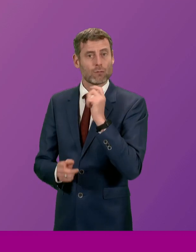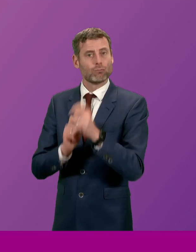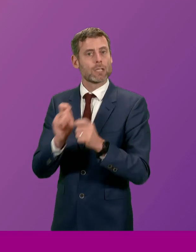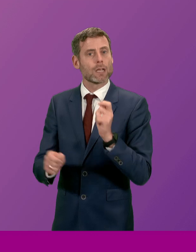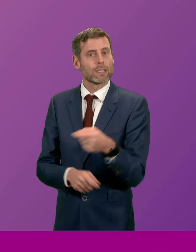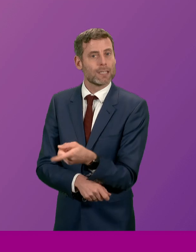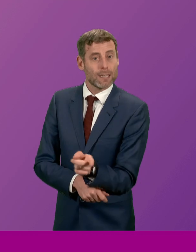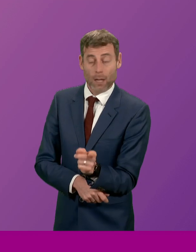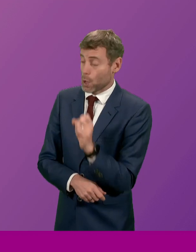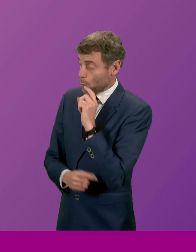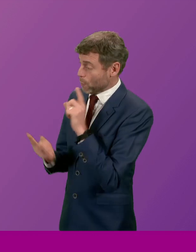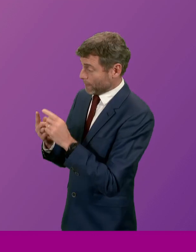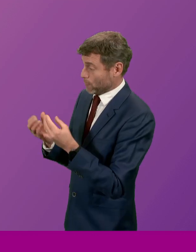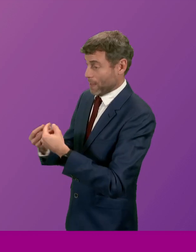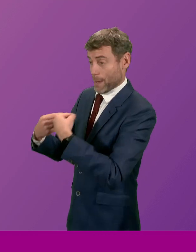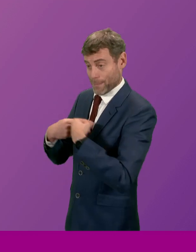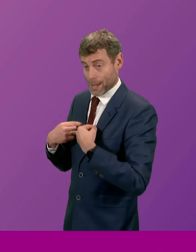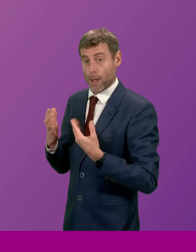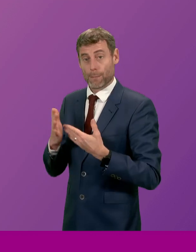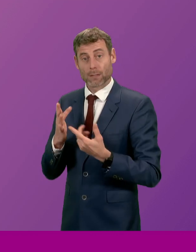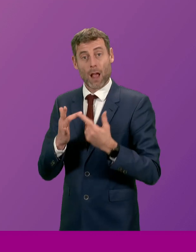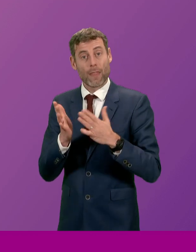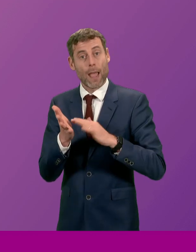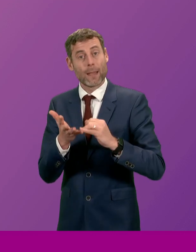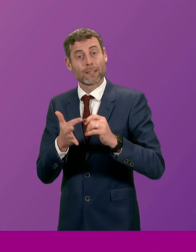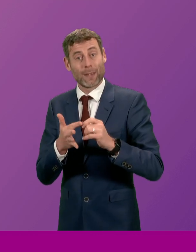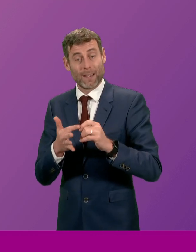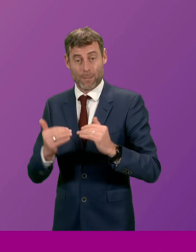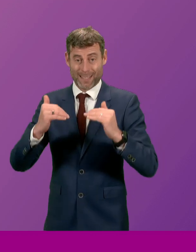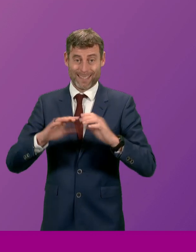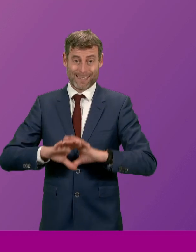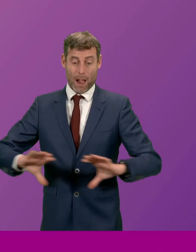secretary to meet me and a cross-party group of MSPs from South Scotland to discuss how,